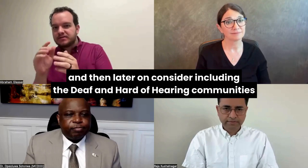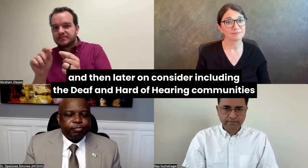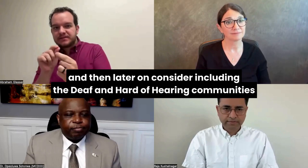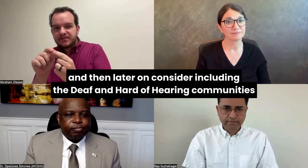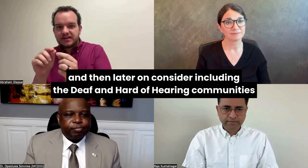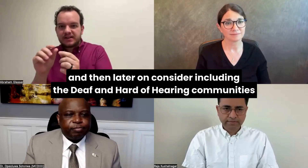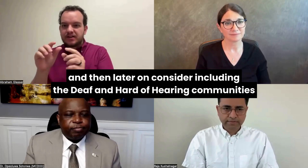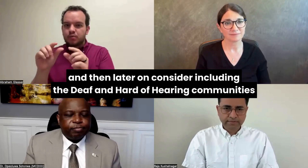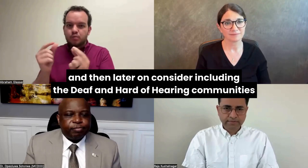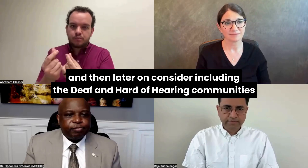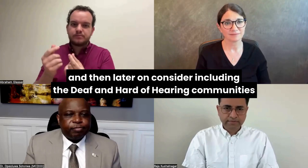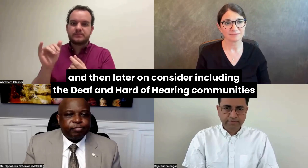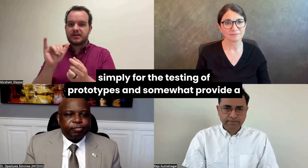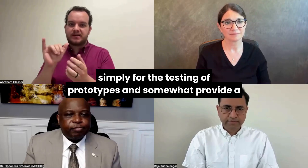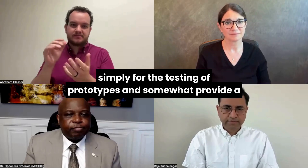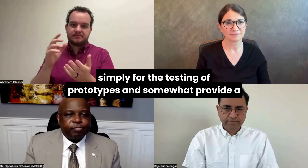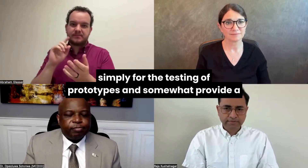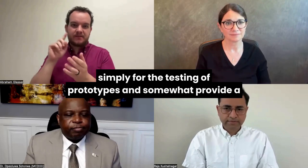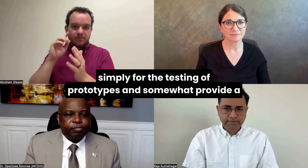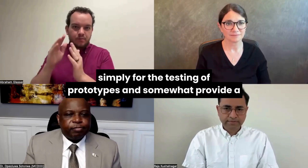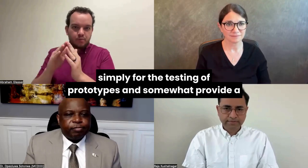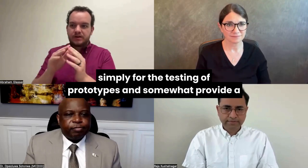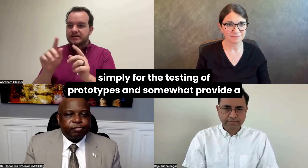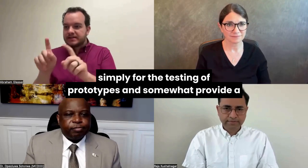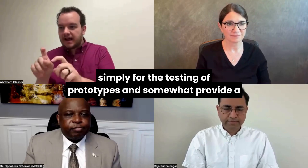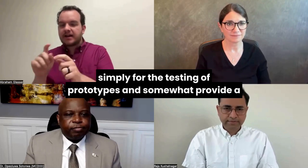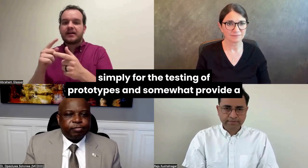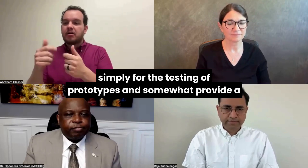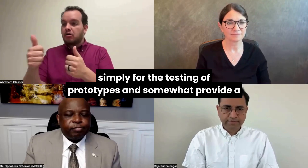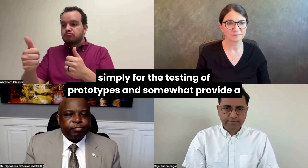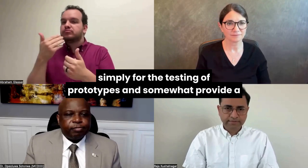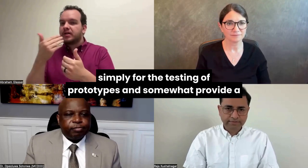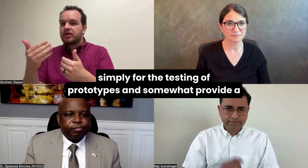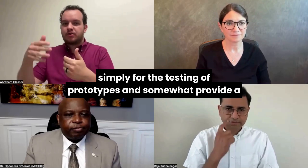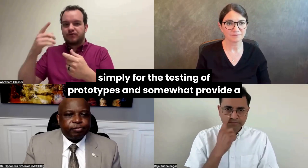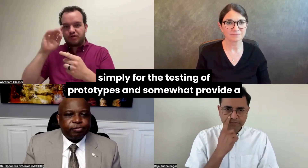simply for the testing of prototypes and somewhat provide a